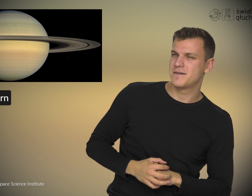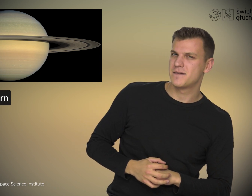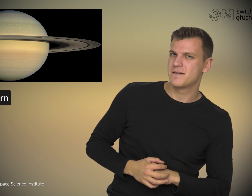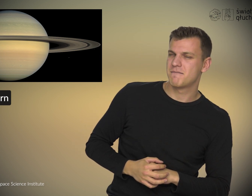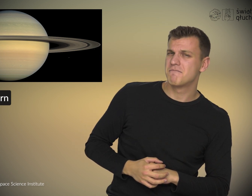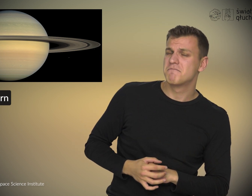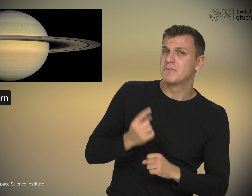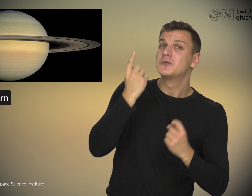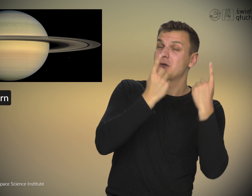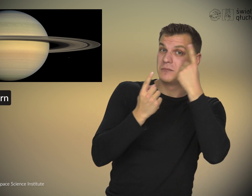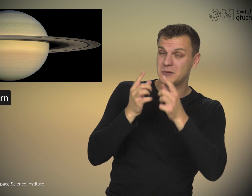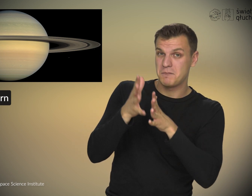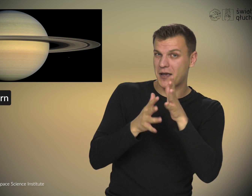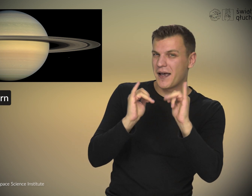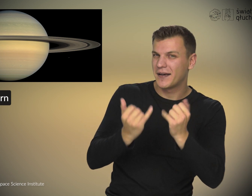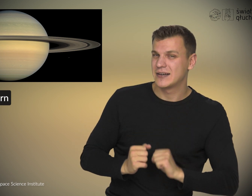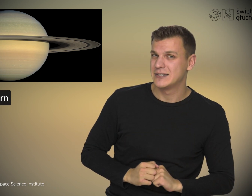How would you show it?